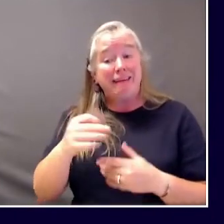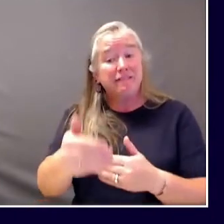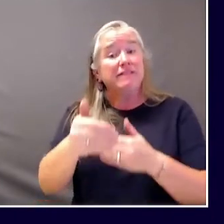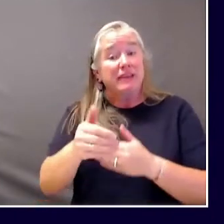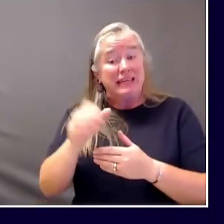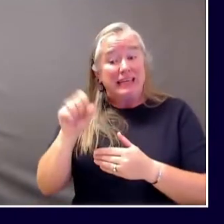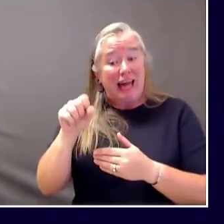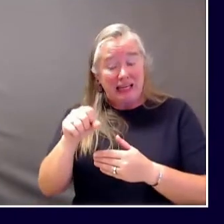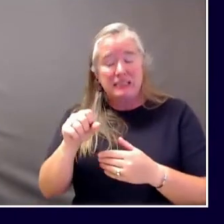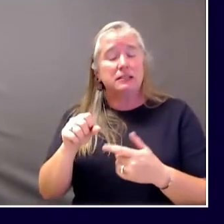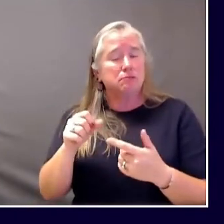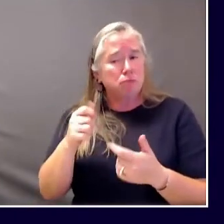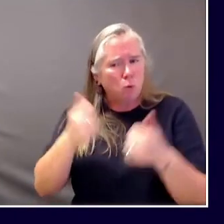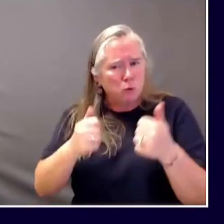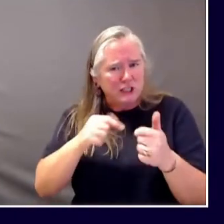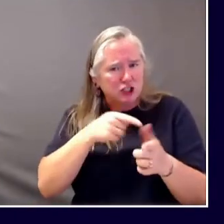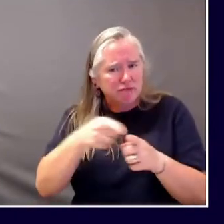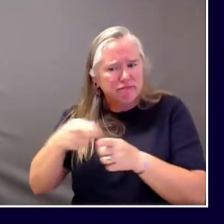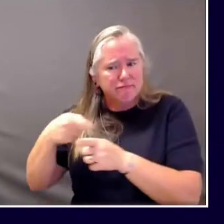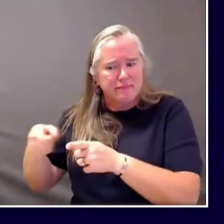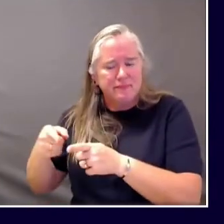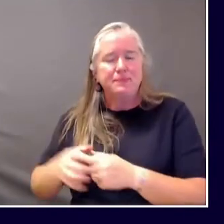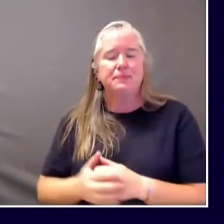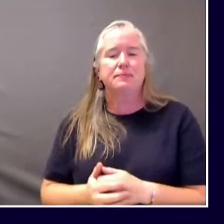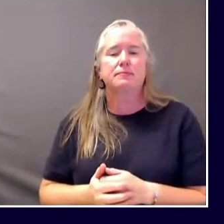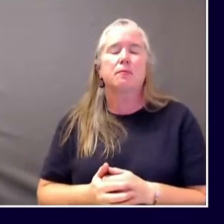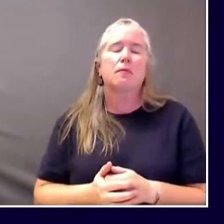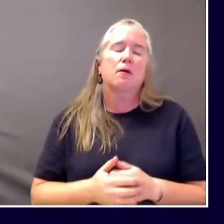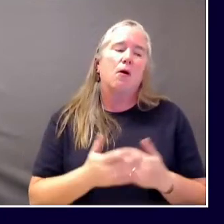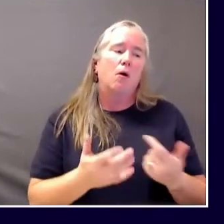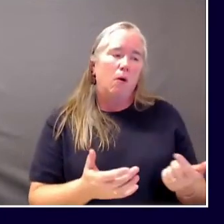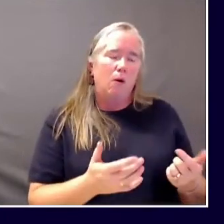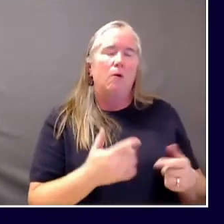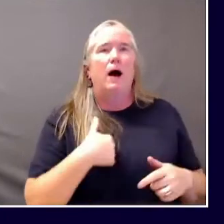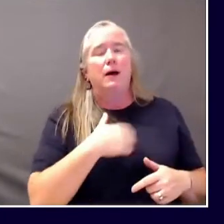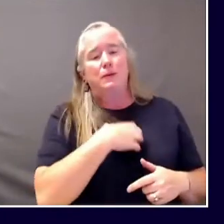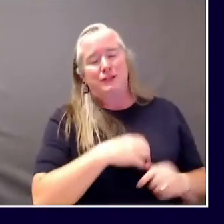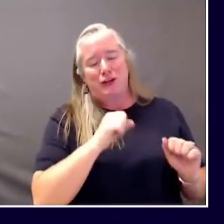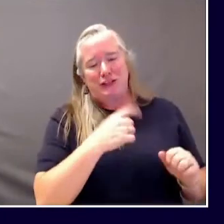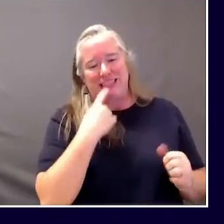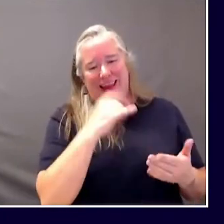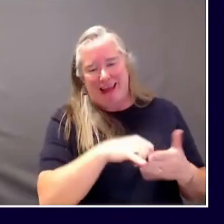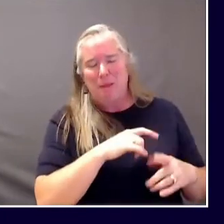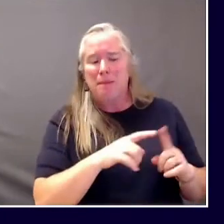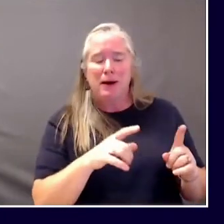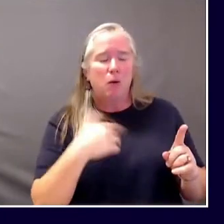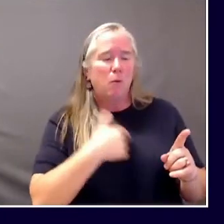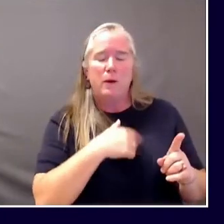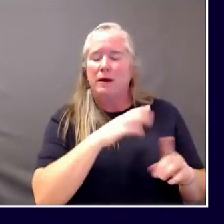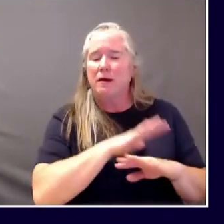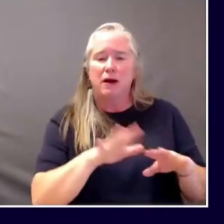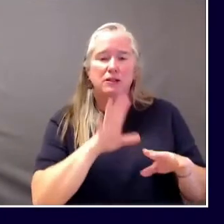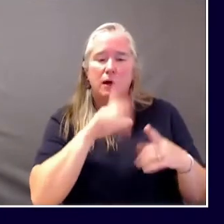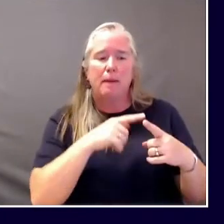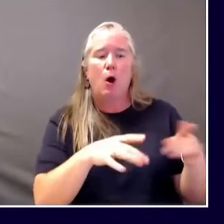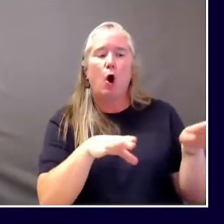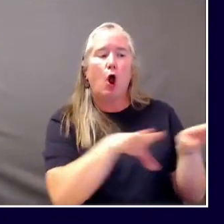I wish I could win this is not about shutting down something or